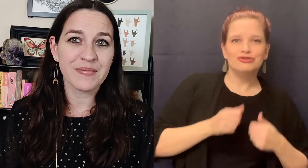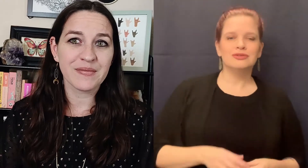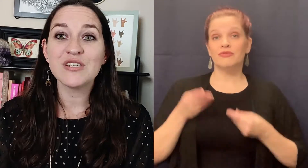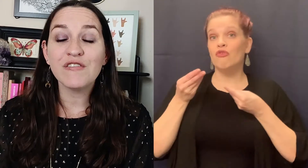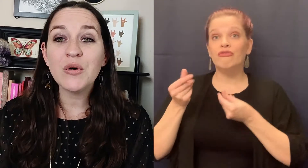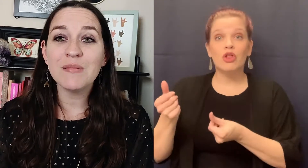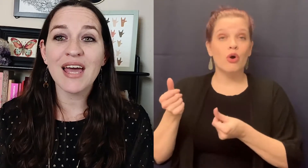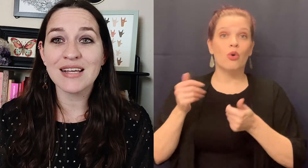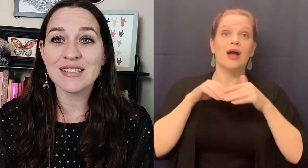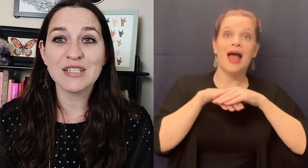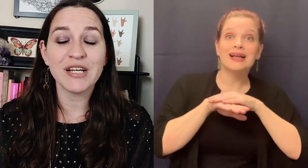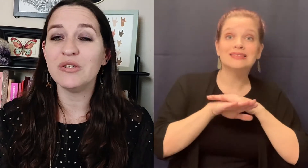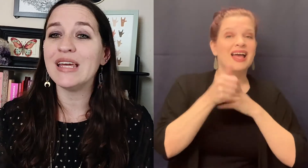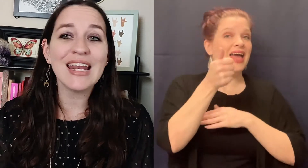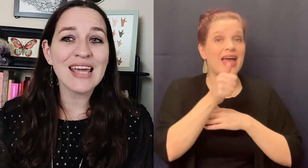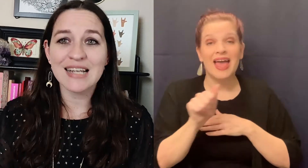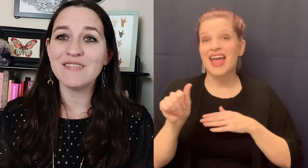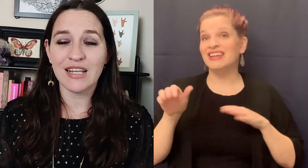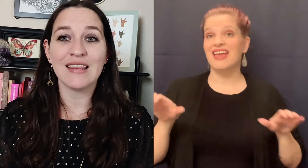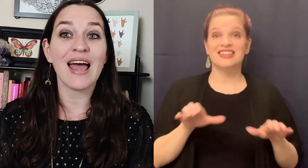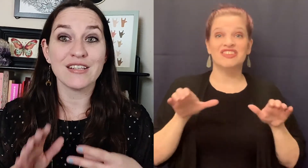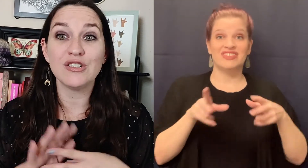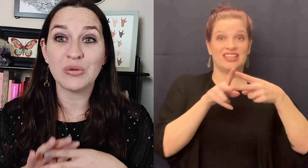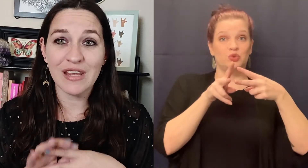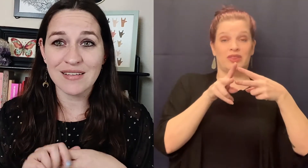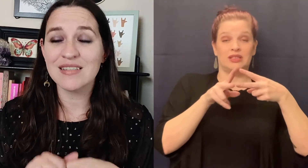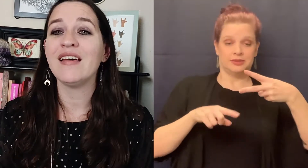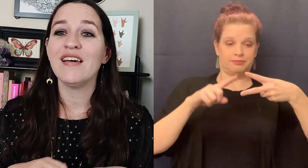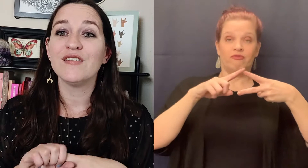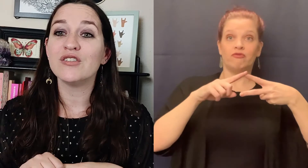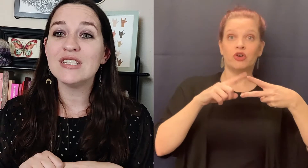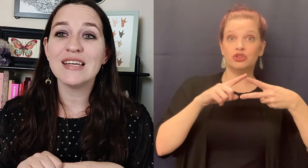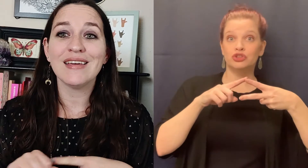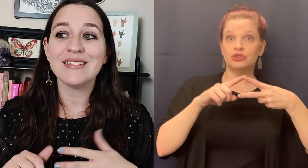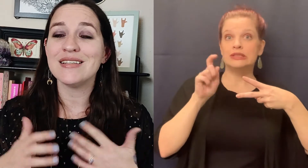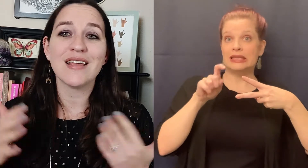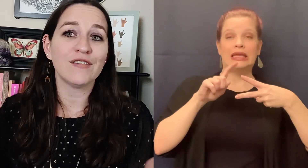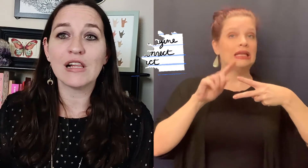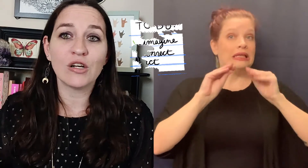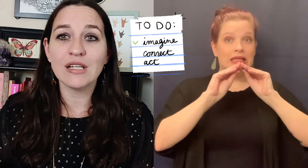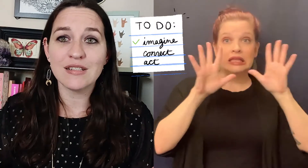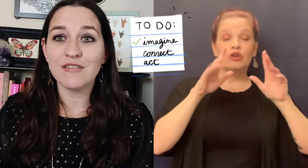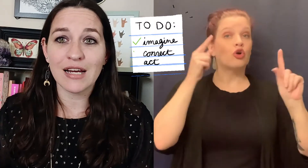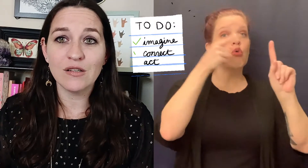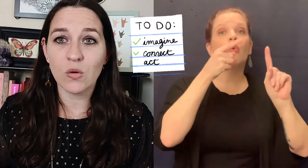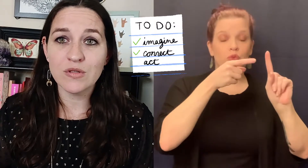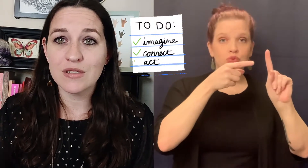So flow can be accessed by doing any activity that has two things...The first thing is a set of clearly defined goals.